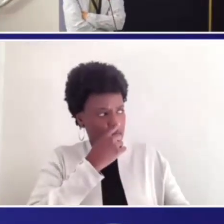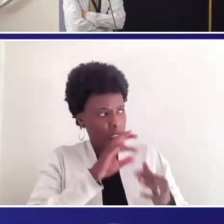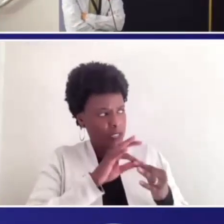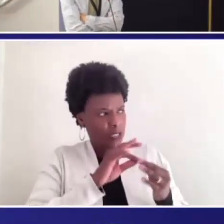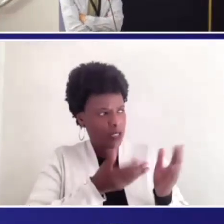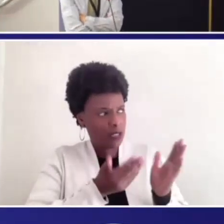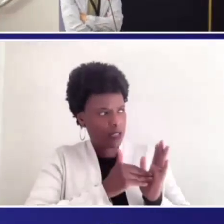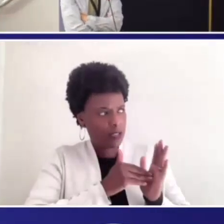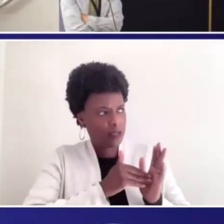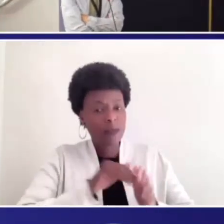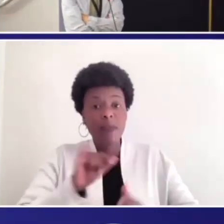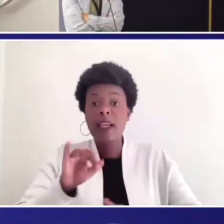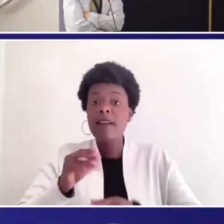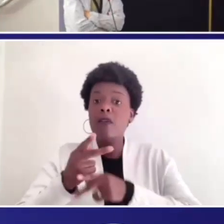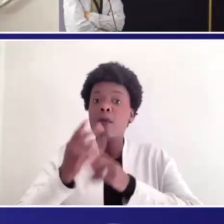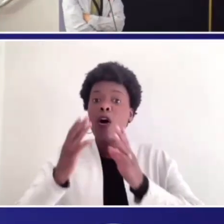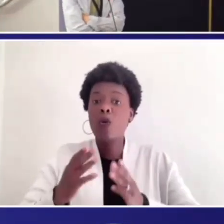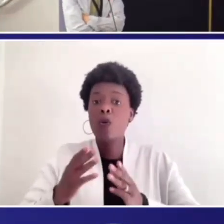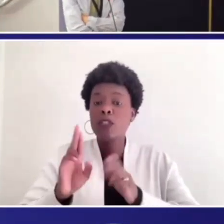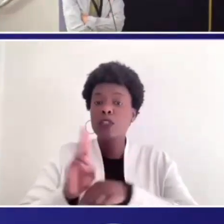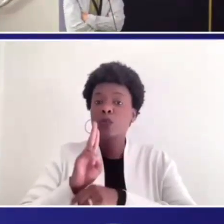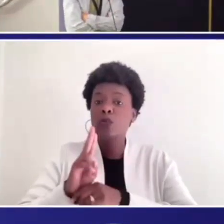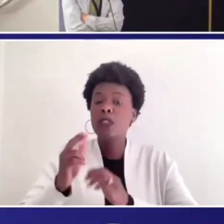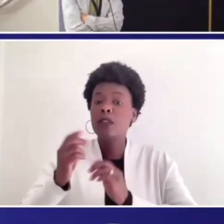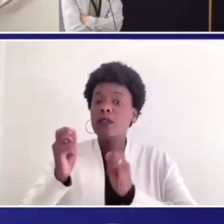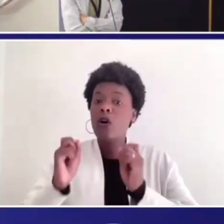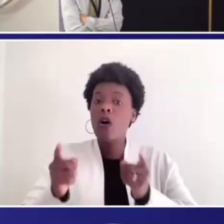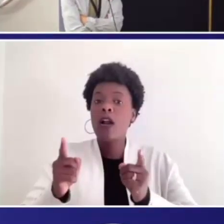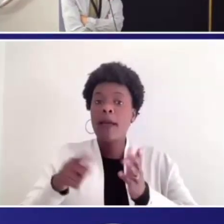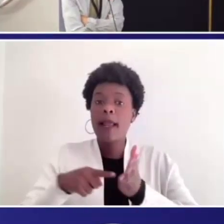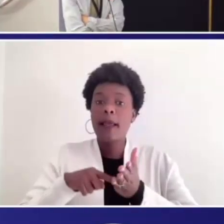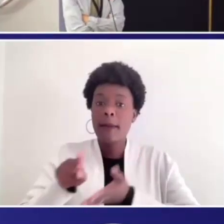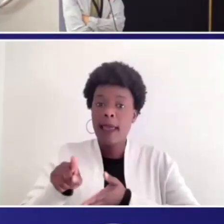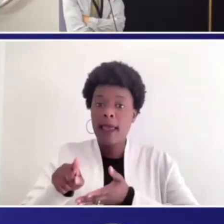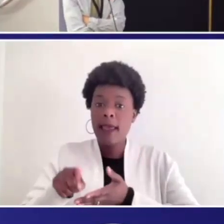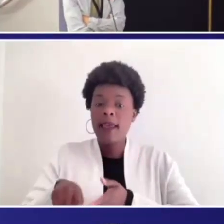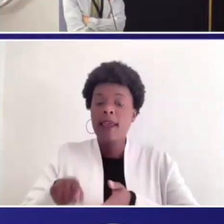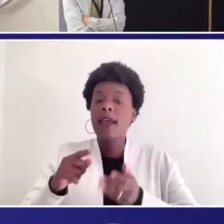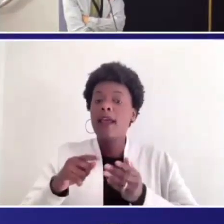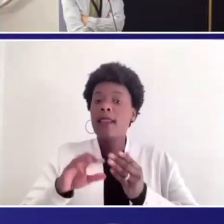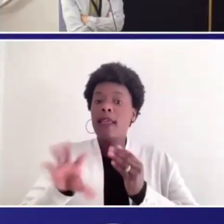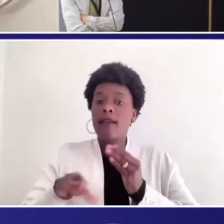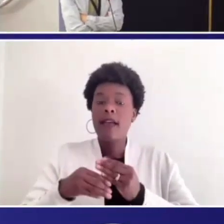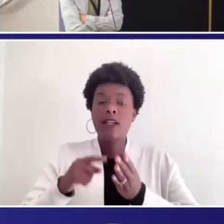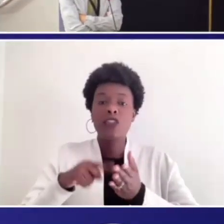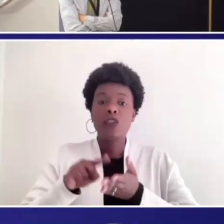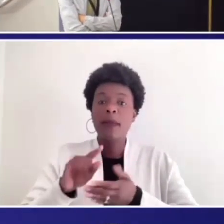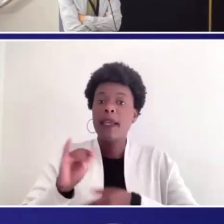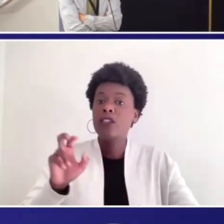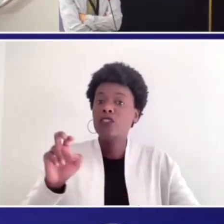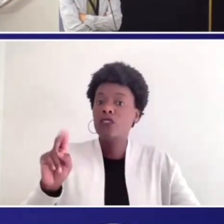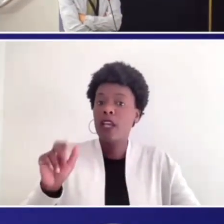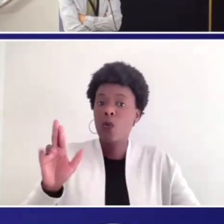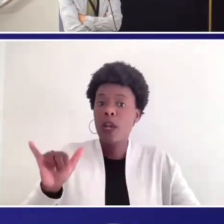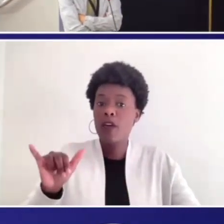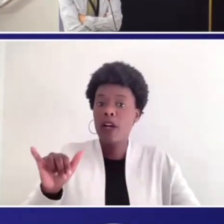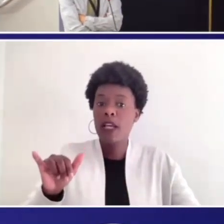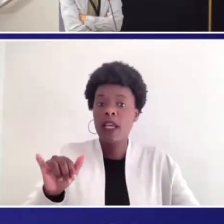If a borrower is on autopay and let's just say they make that extra payment in the month of January, we would not -- just because they're on autopay, we would